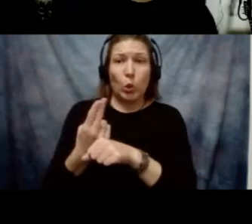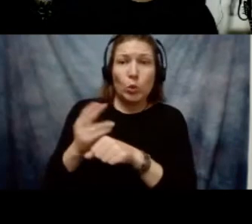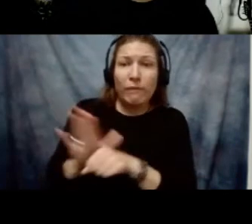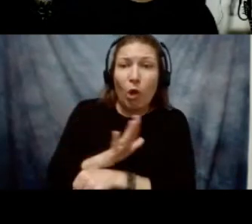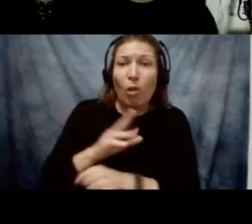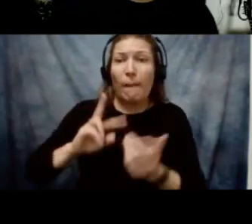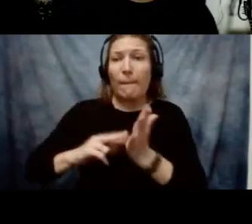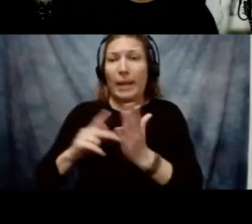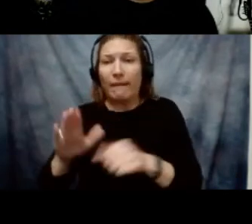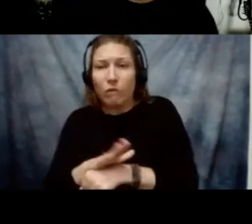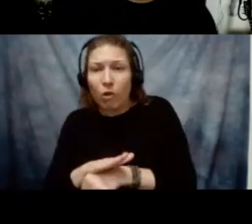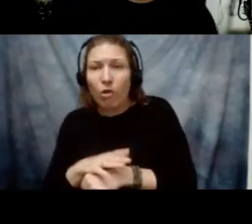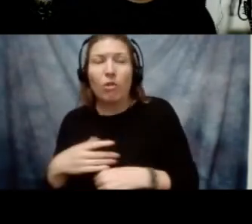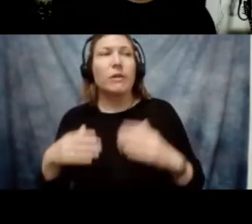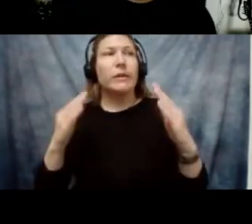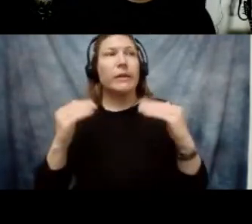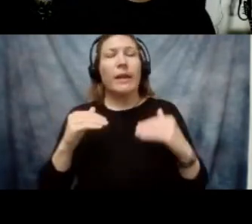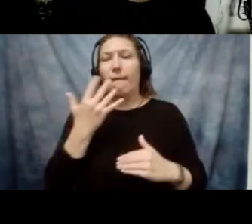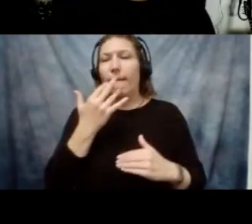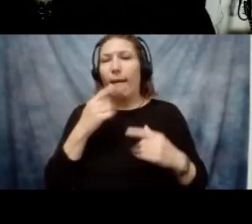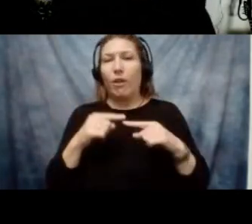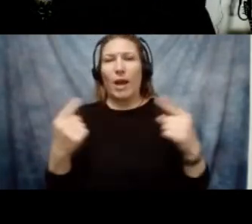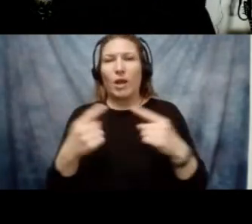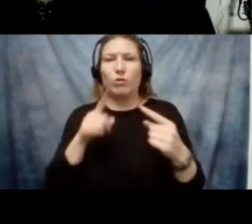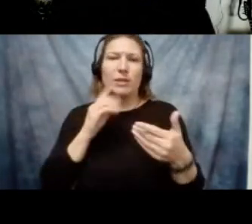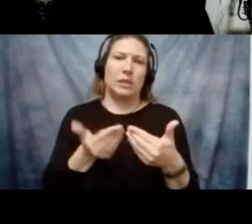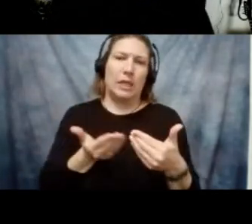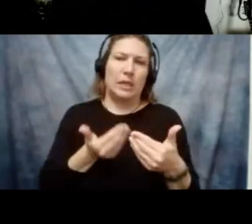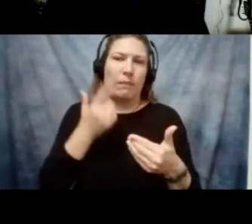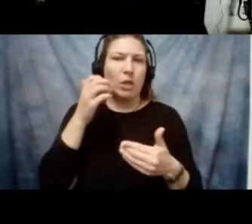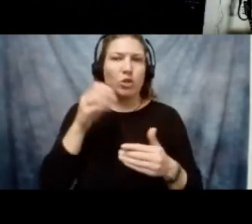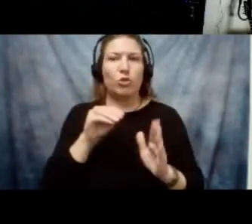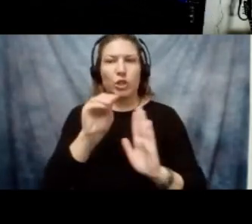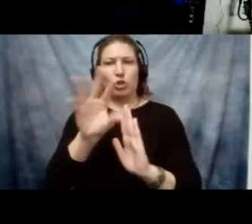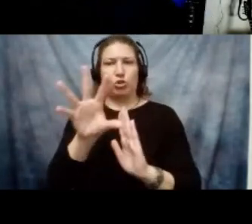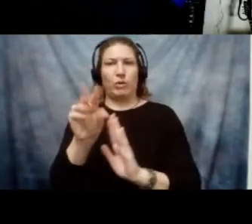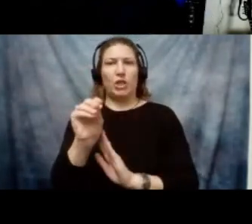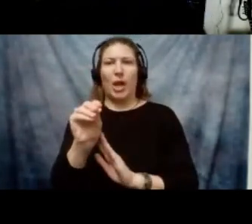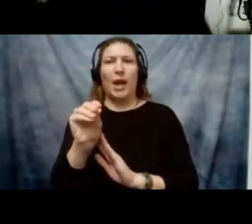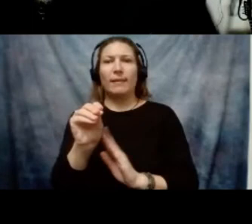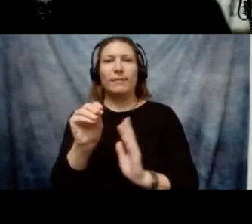put it up on the colorcontrastchecker.com and see where it's missing and then go in and fix that